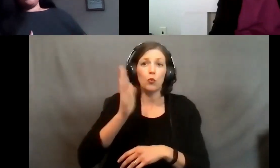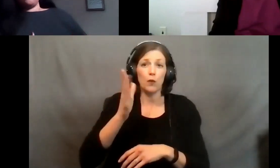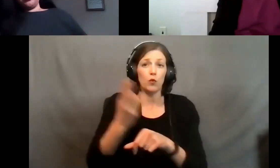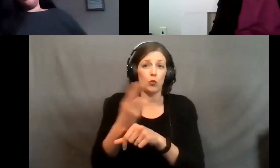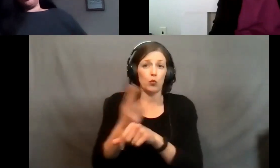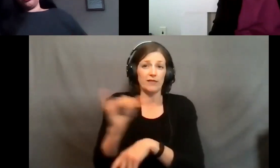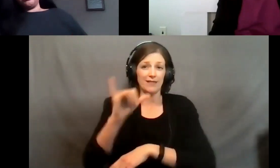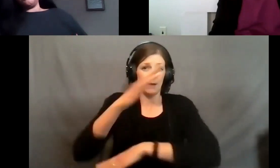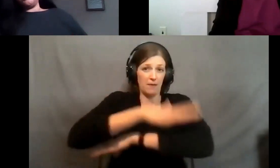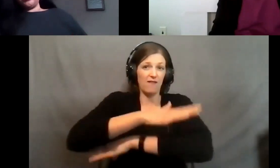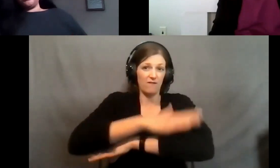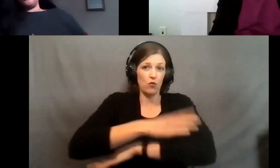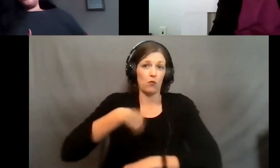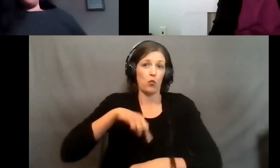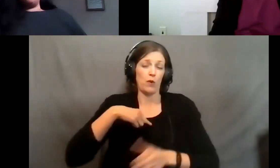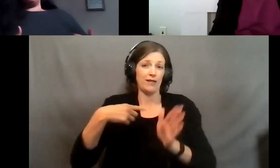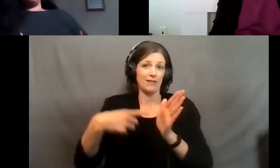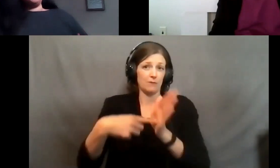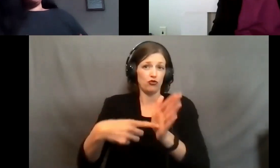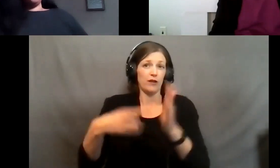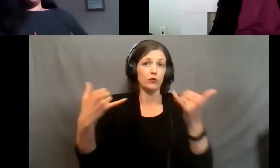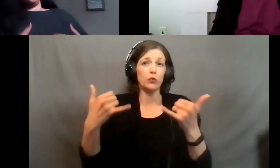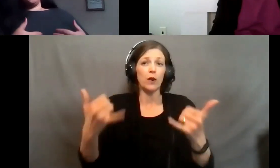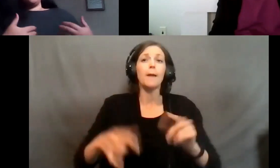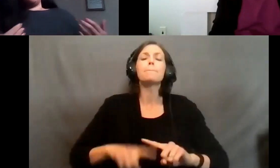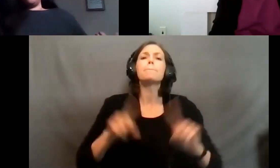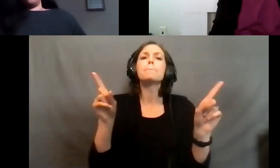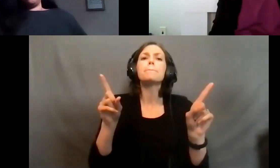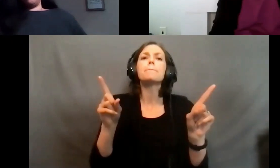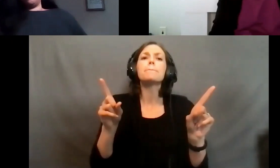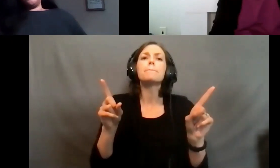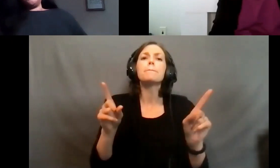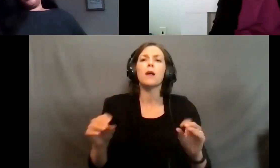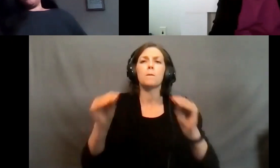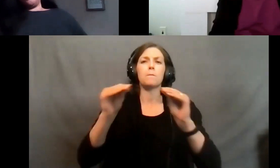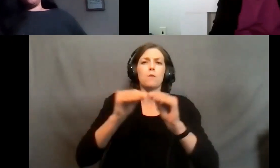that we demonstrated today. However, it will be more of a social engagement.